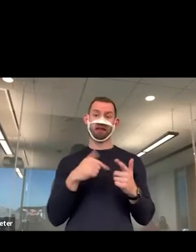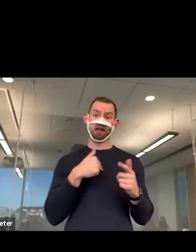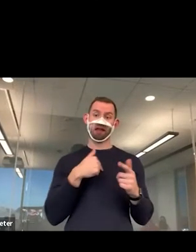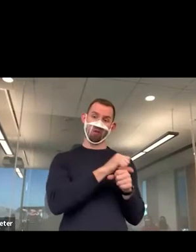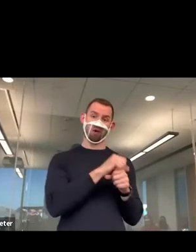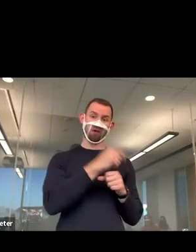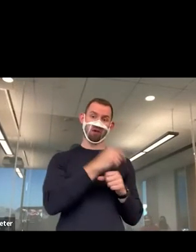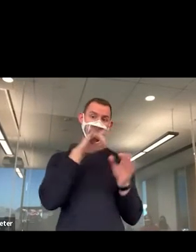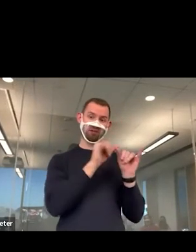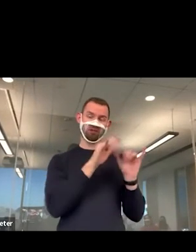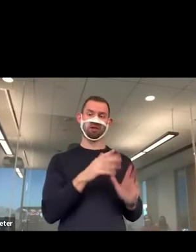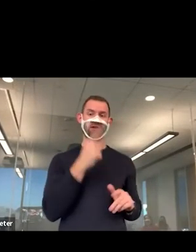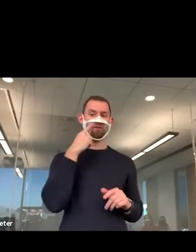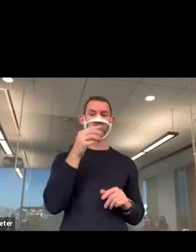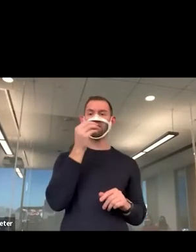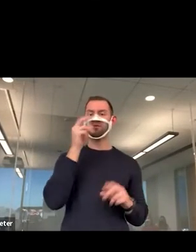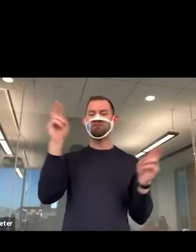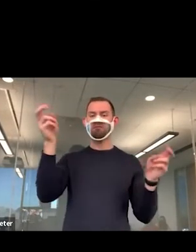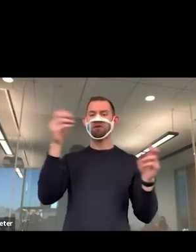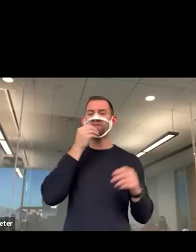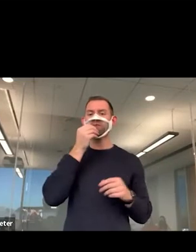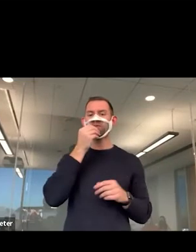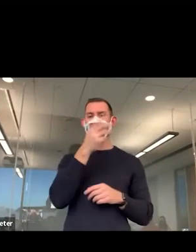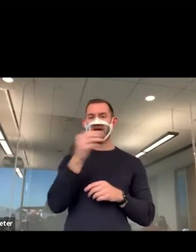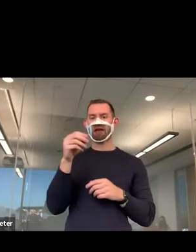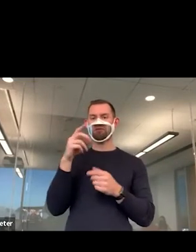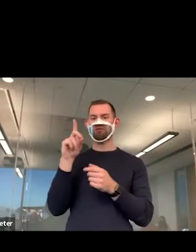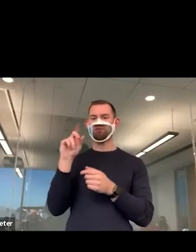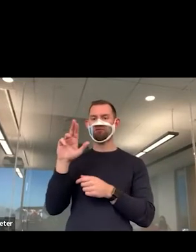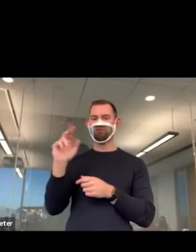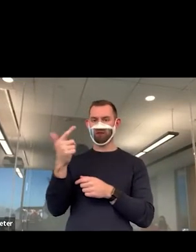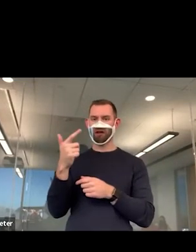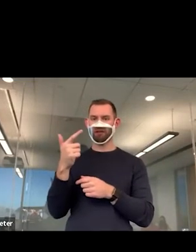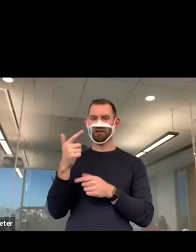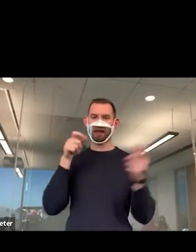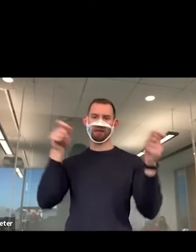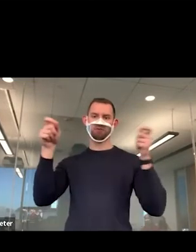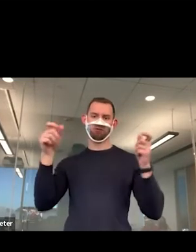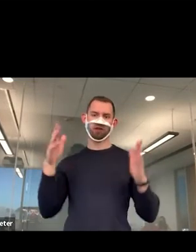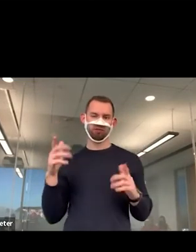and while at the food and drug administration i got very interested in the legal side of of things